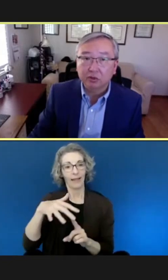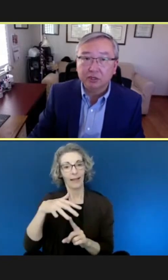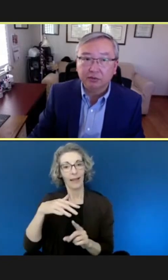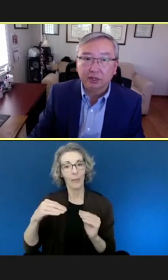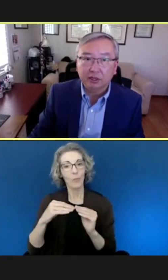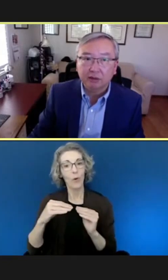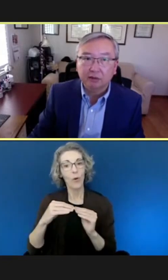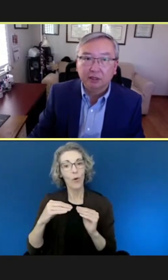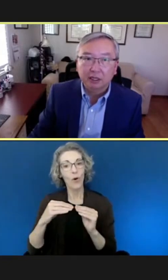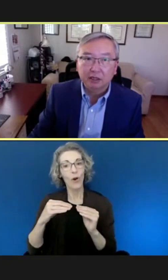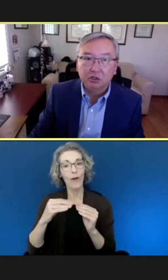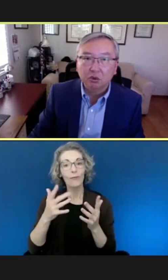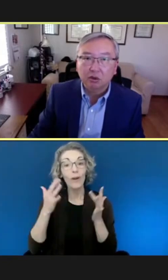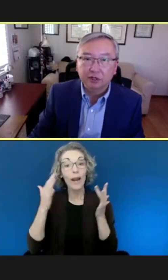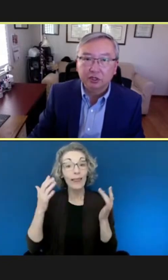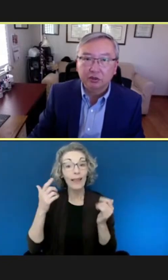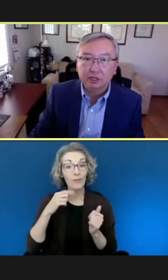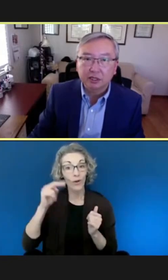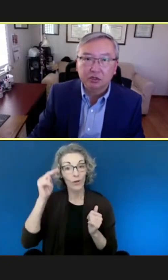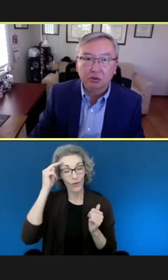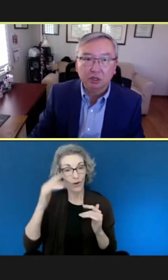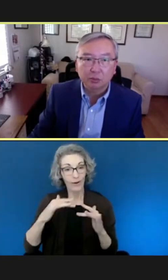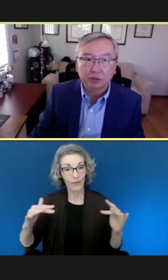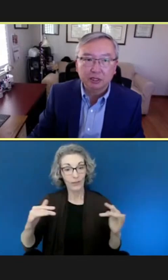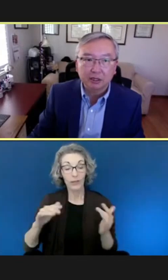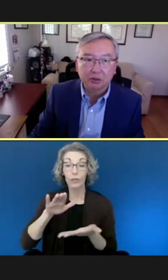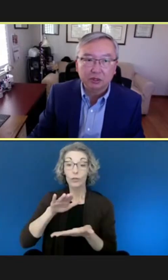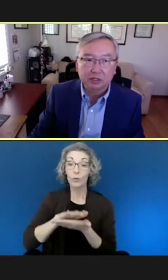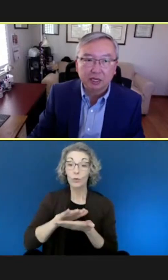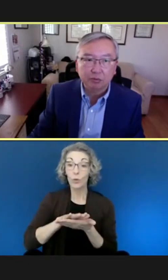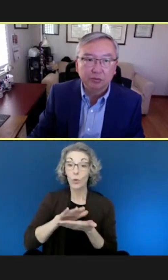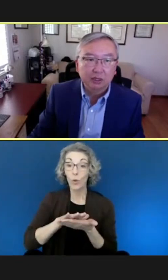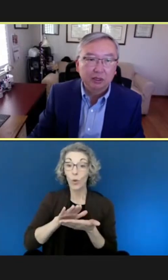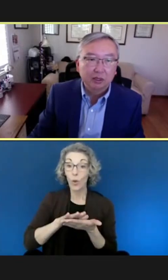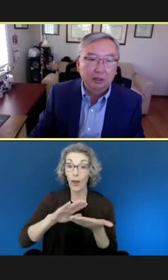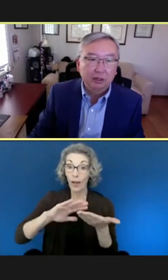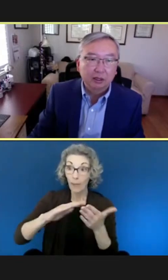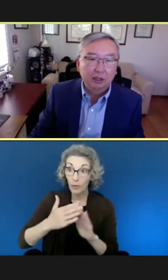and the school officials, and the school community can do the same.